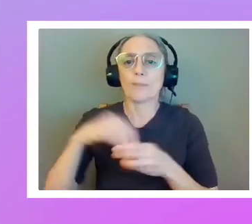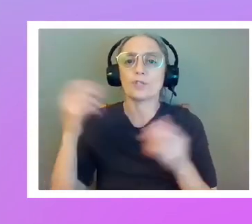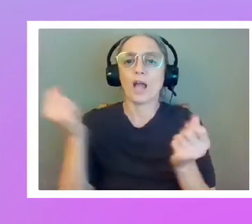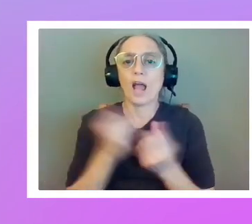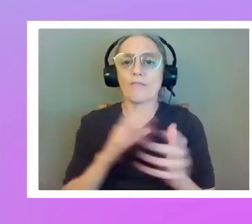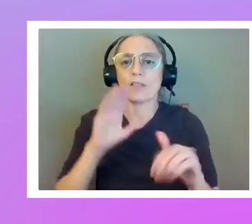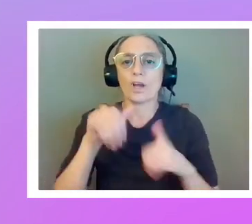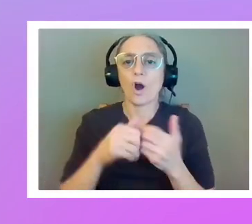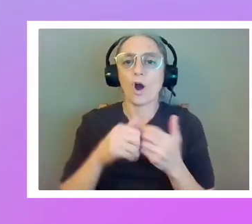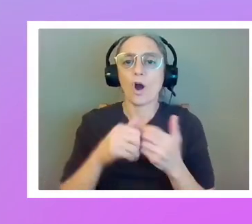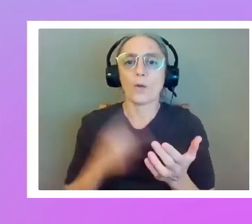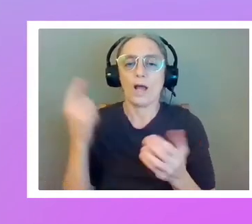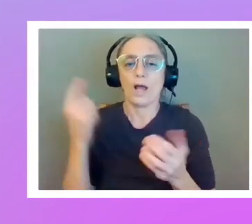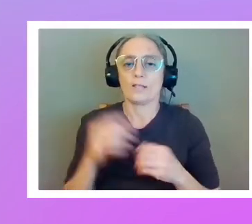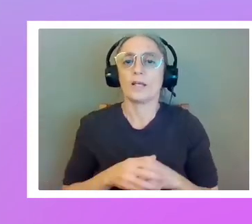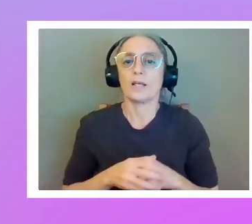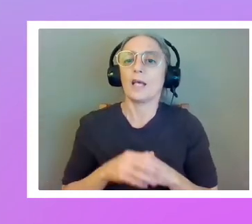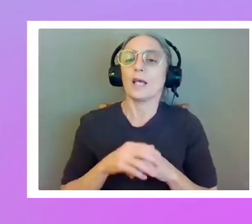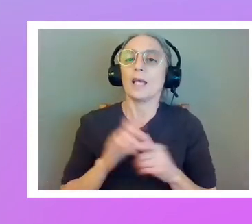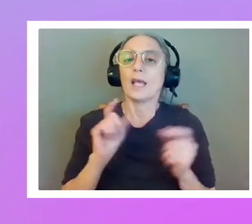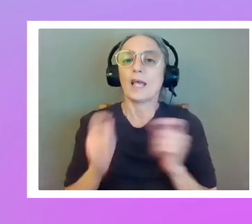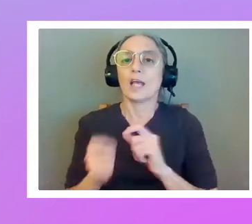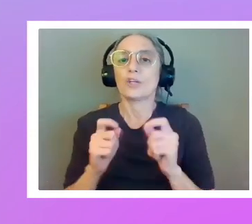iterate and use whatever method works for you and your team